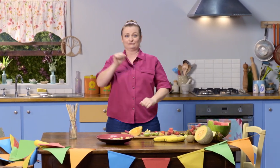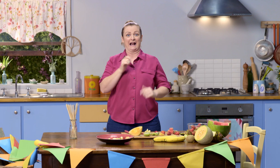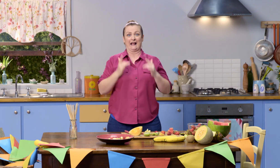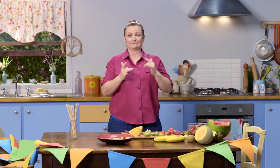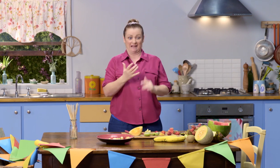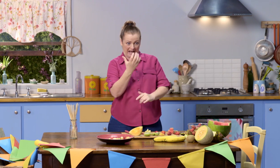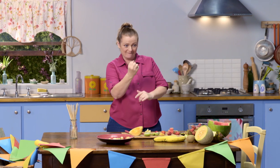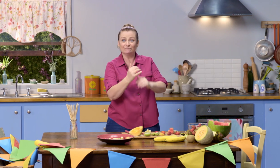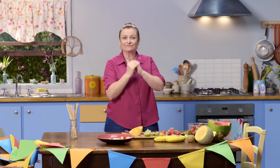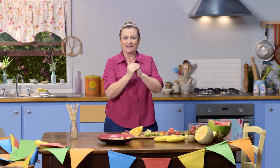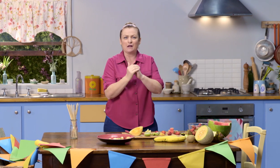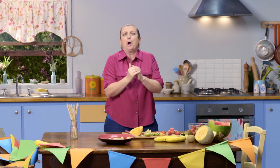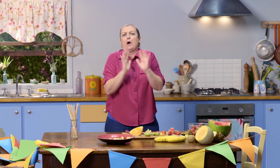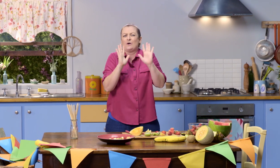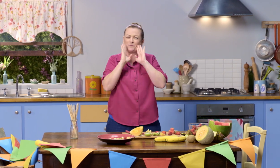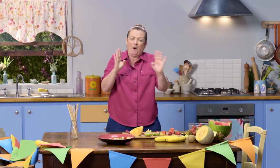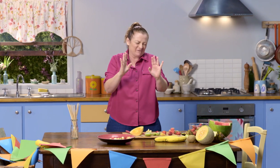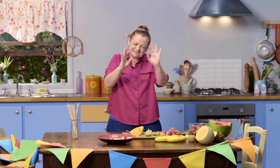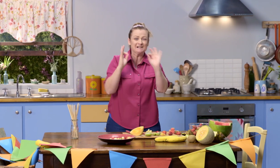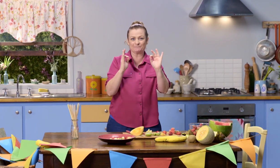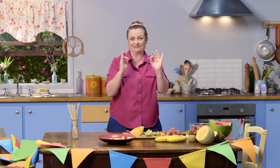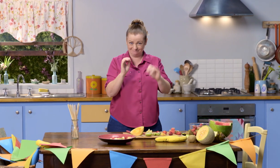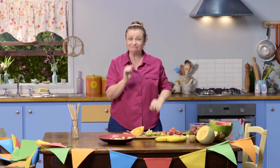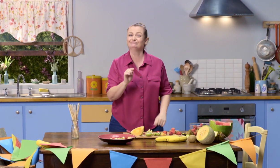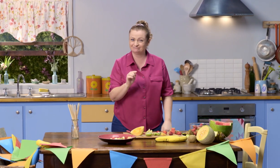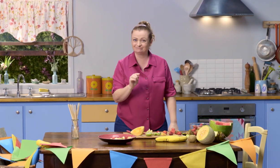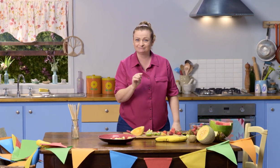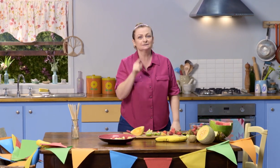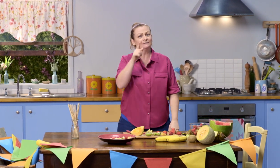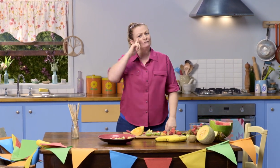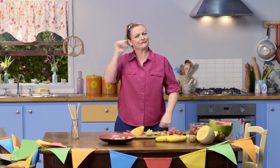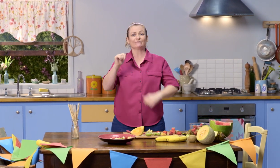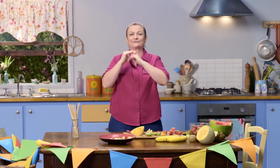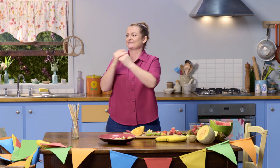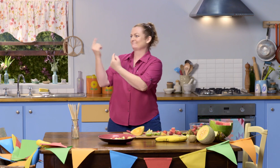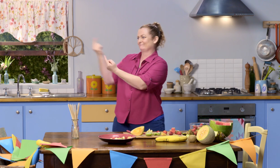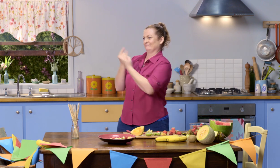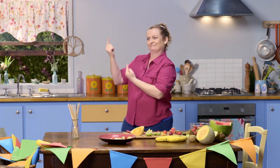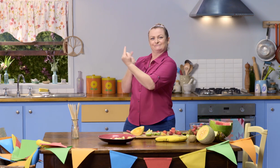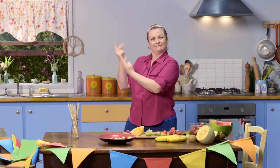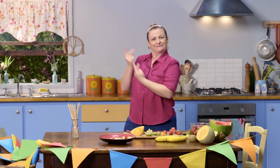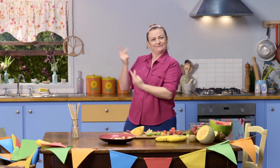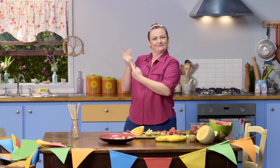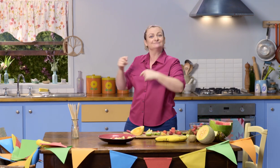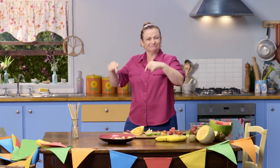You know, I have a lot of very special friends. You've seen some of them come to visit me here.